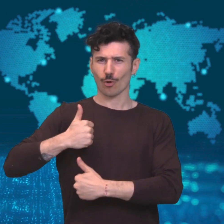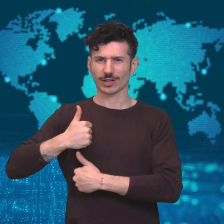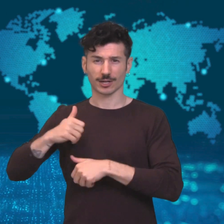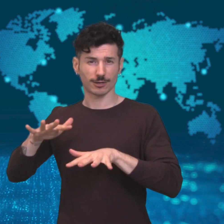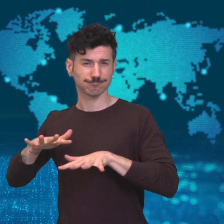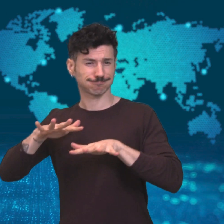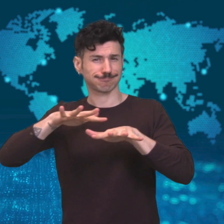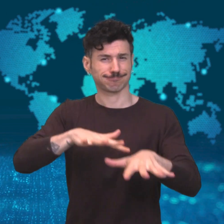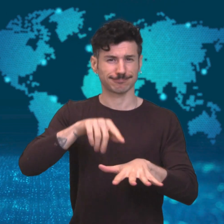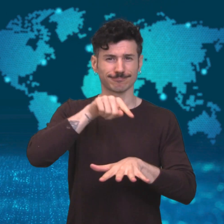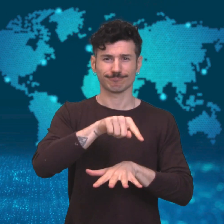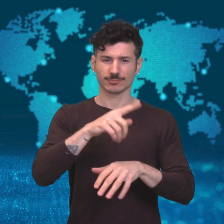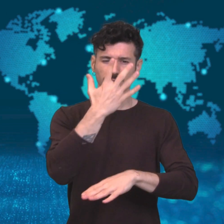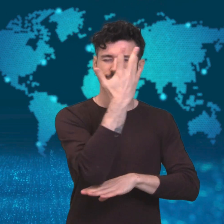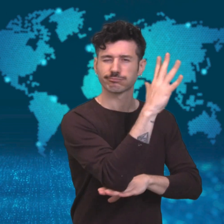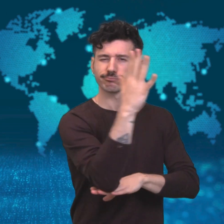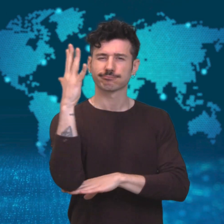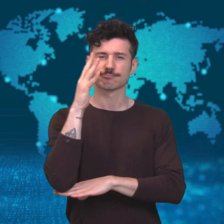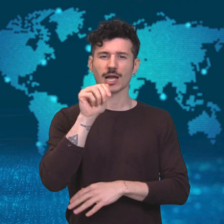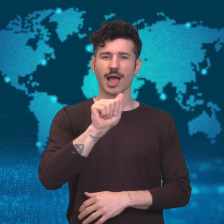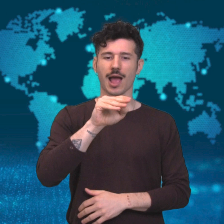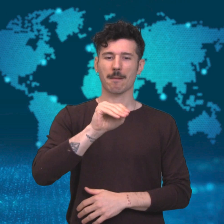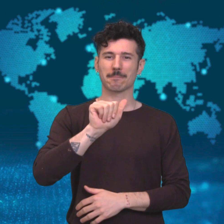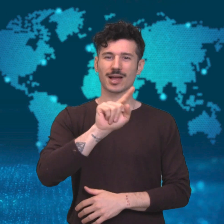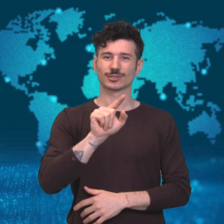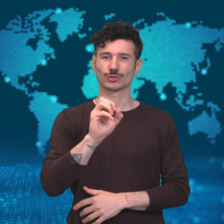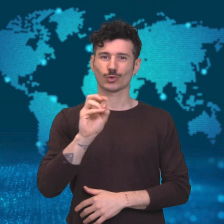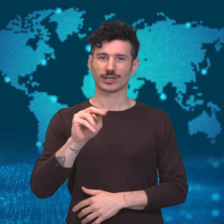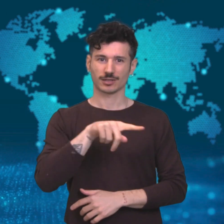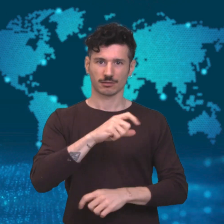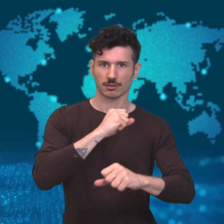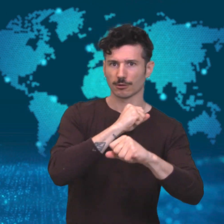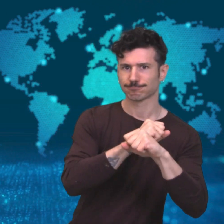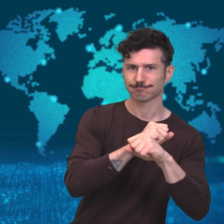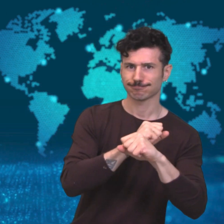thousands of soldiers to protect the Amazon